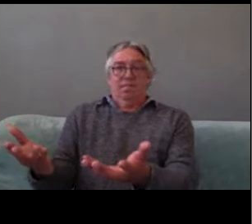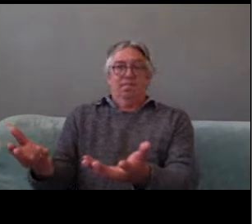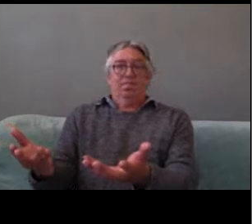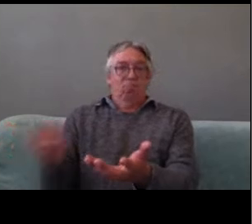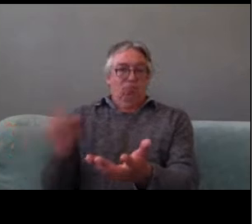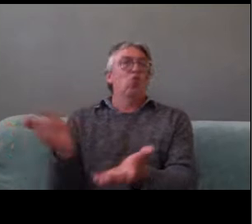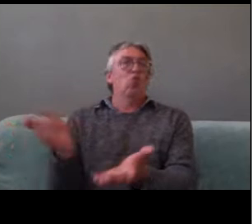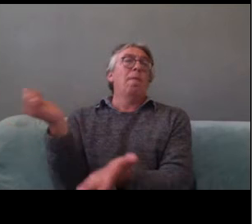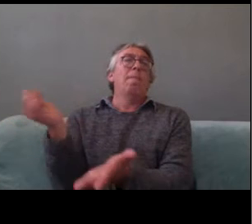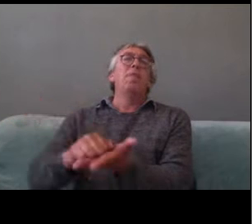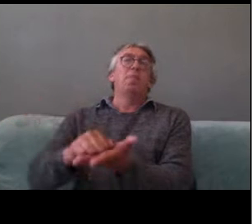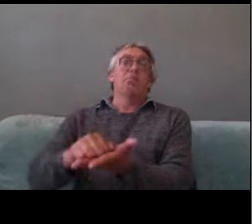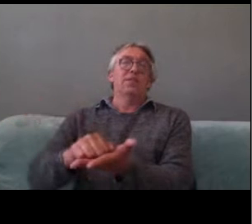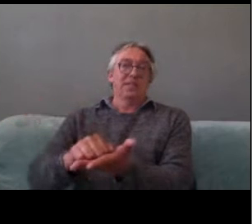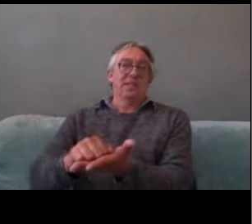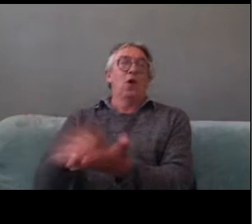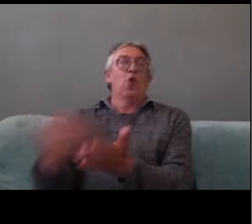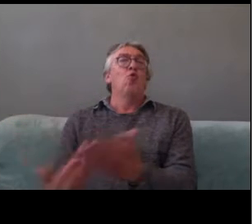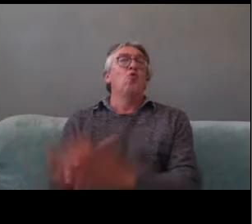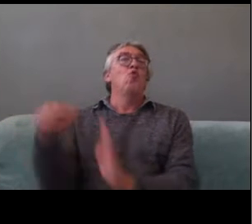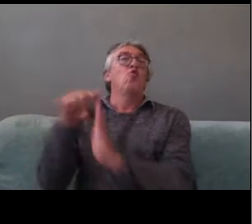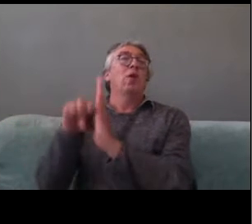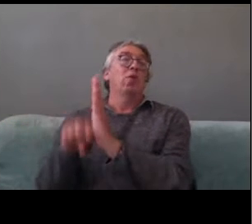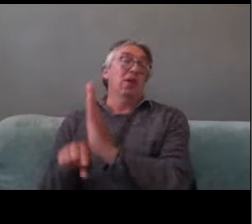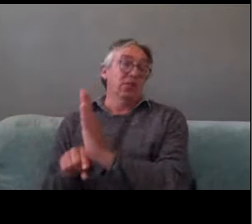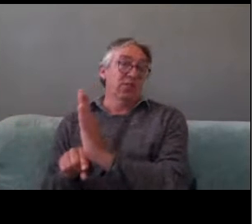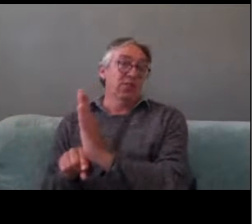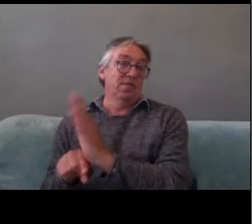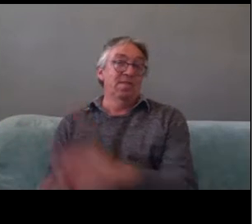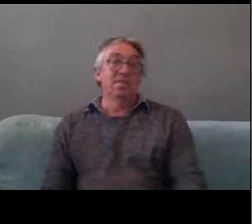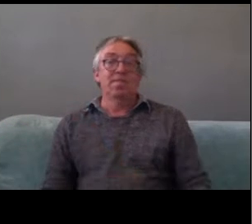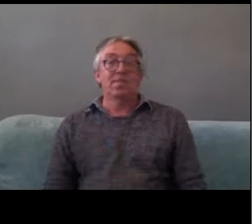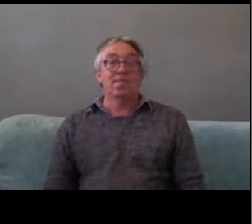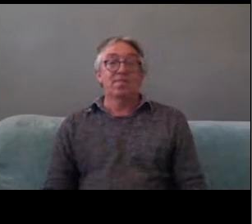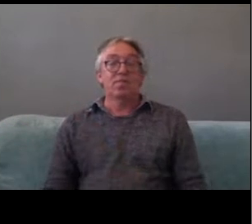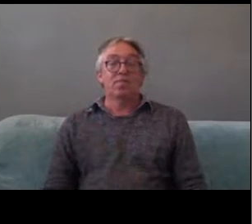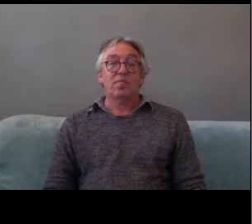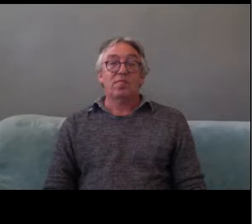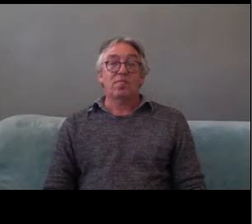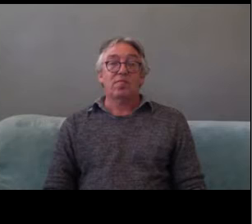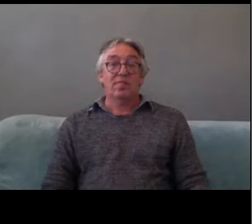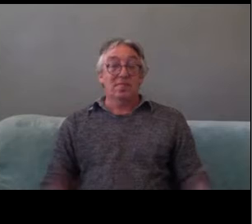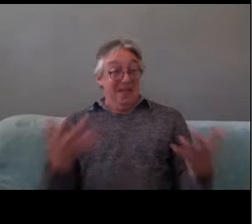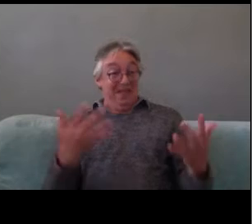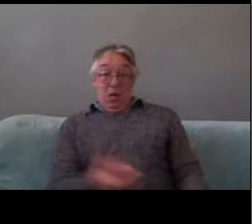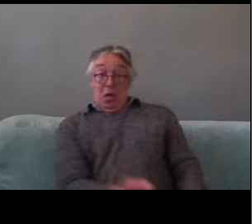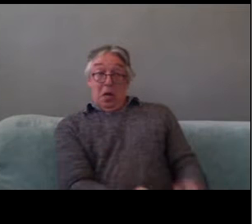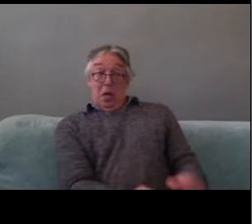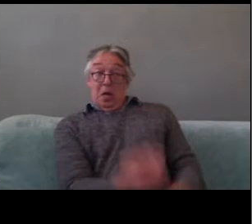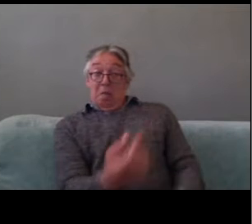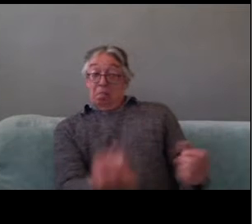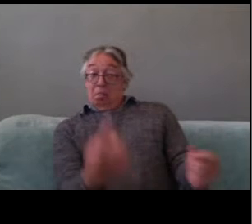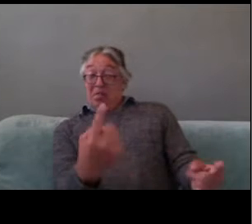The point would be again how to respond to these challenges, the potential challenges in the future,